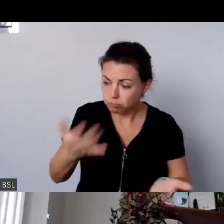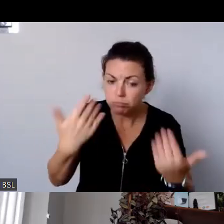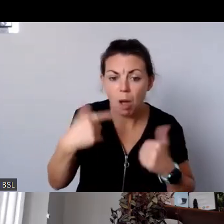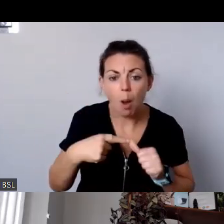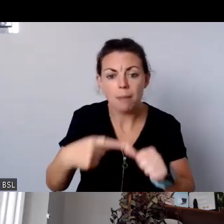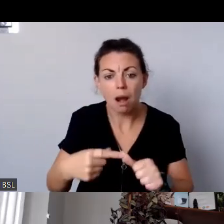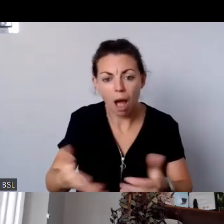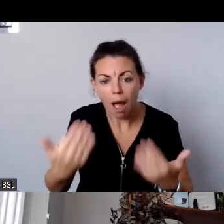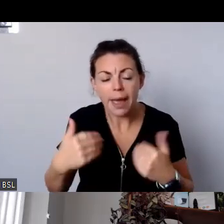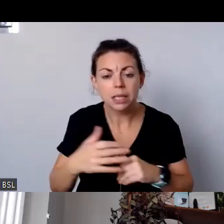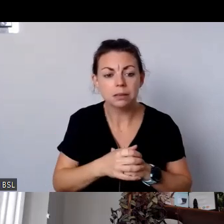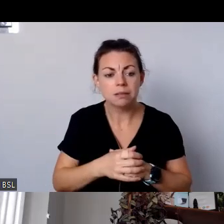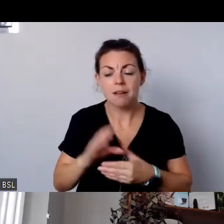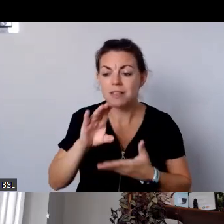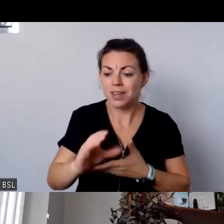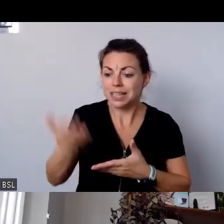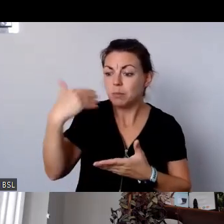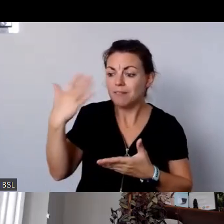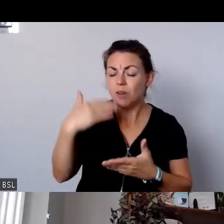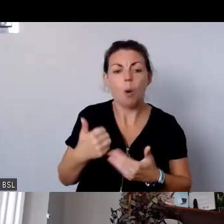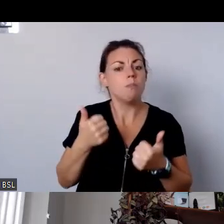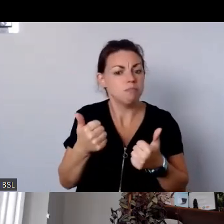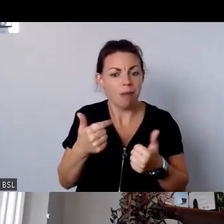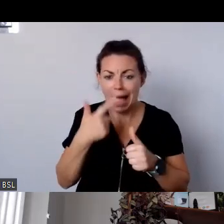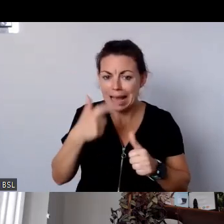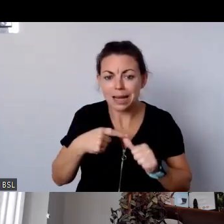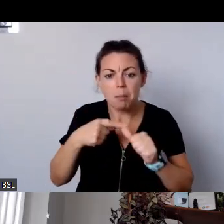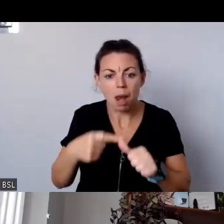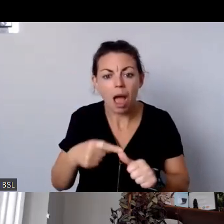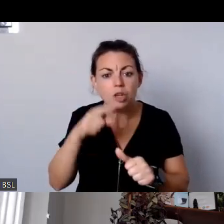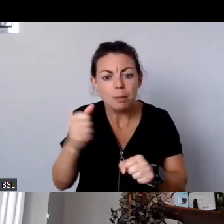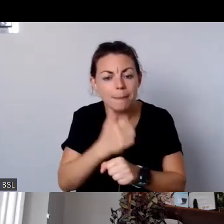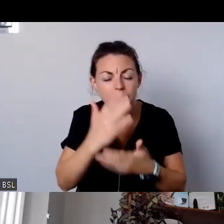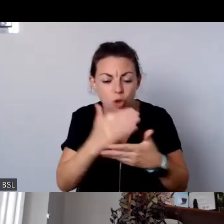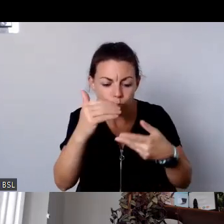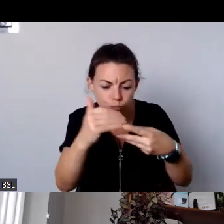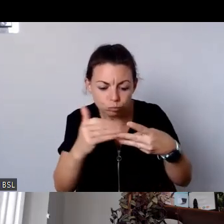you can still apply as long as you meet those previous conditions.